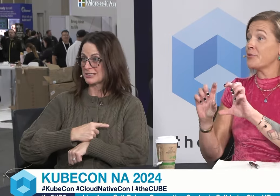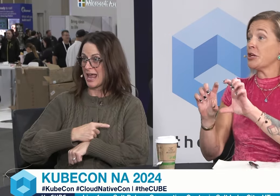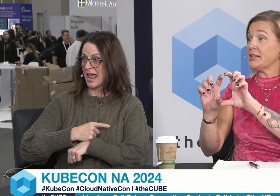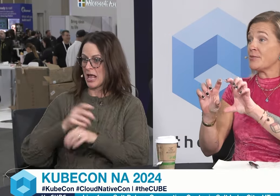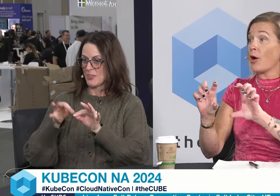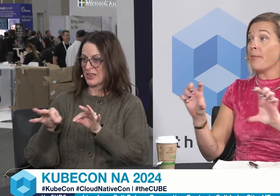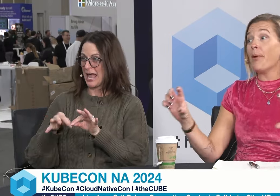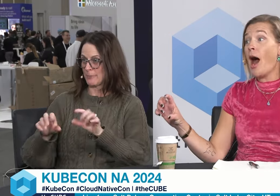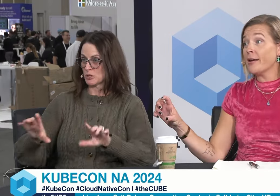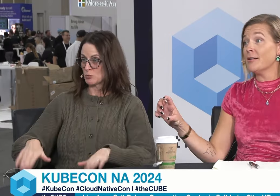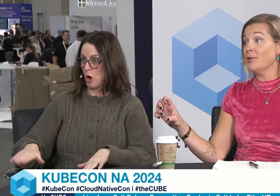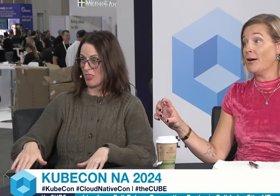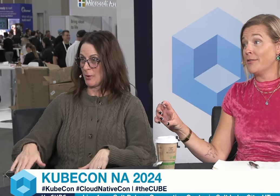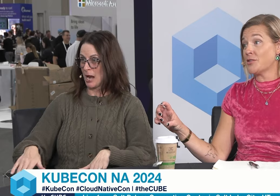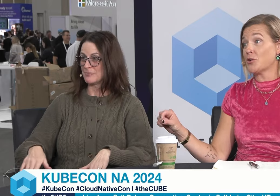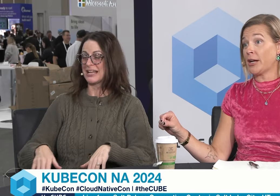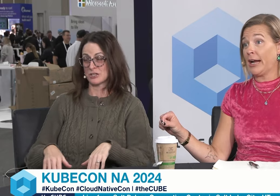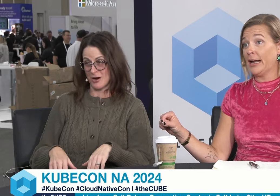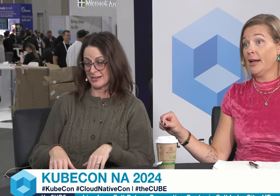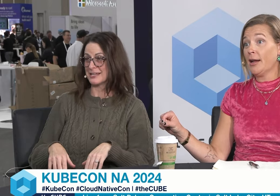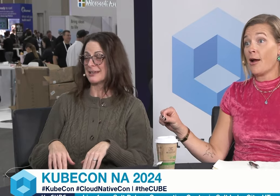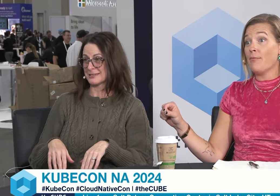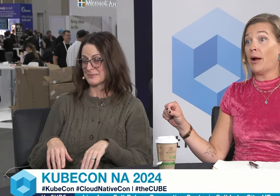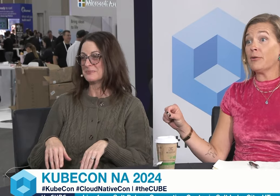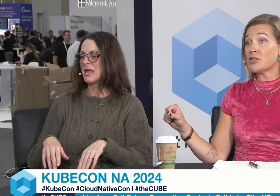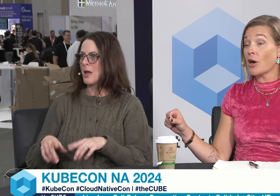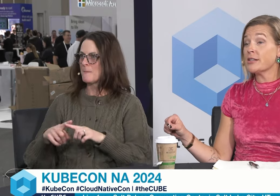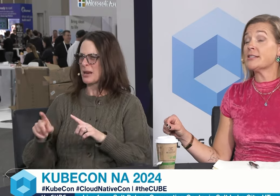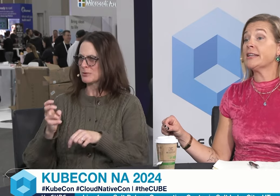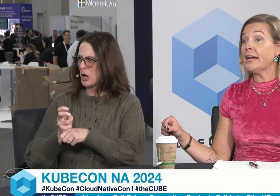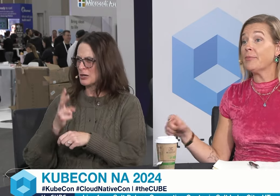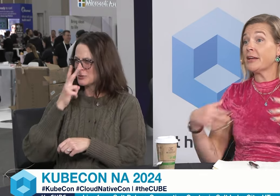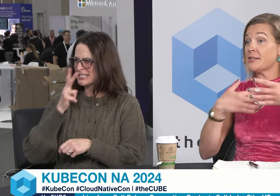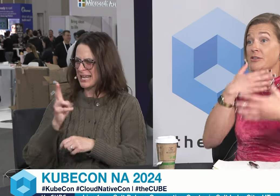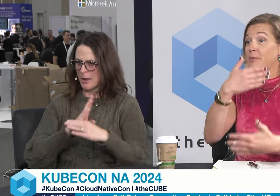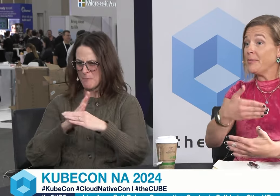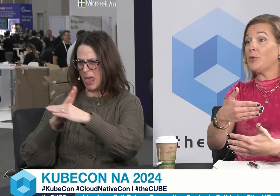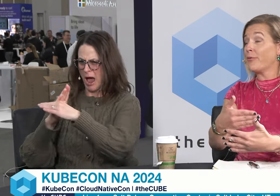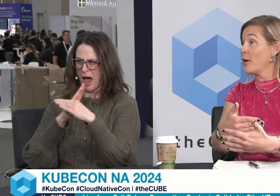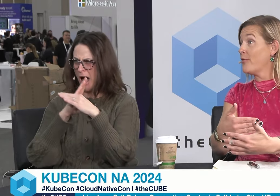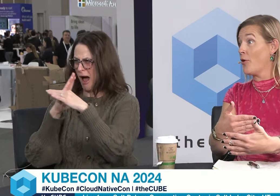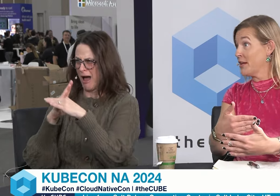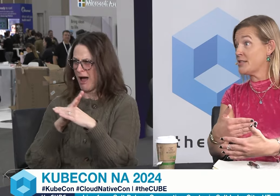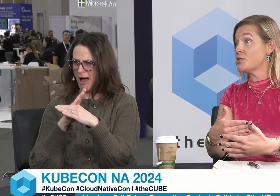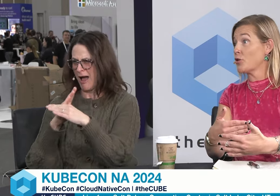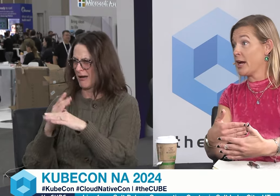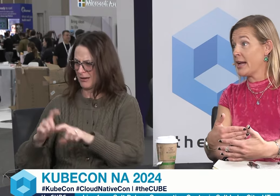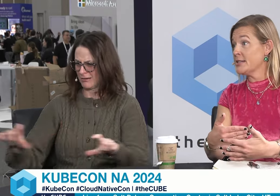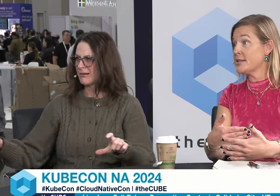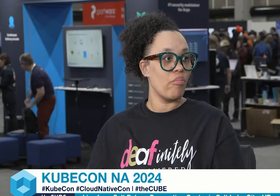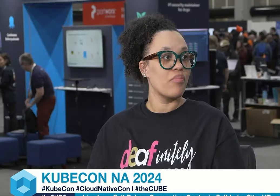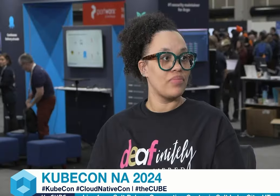the captions were on the bottom of the screen- That's correct, yes. But it was hard to see because there's people in front of all these screens